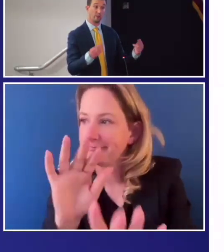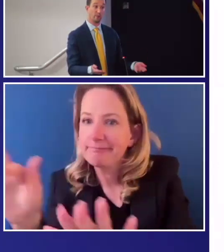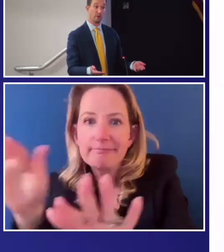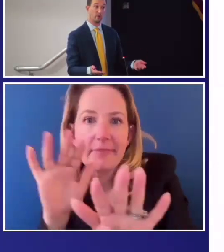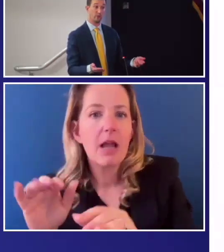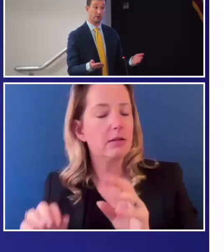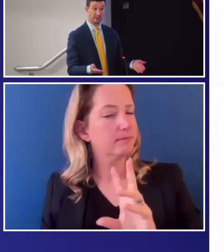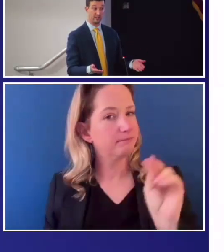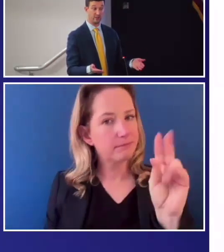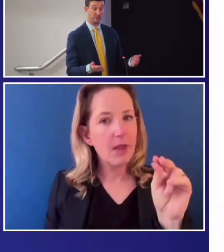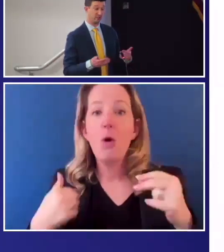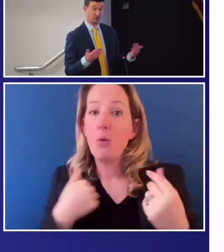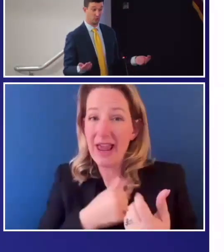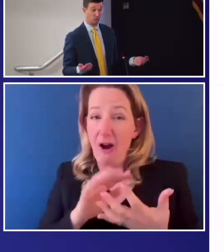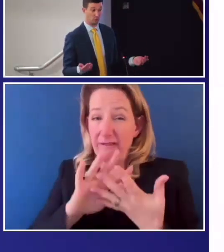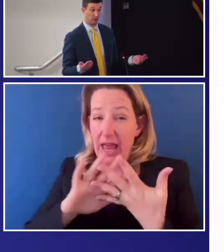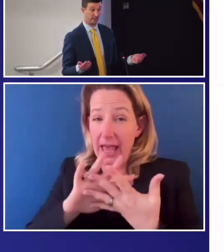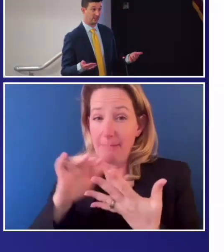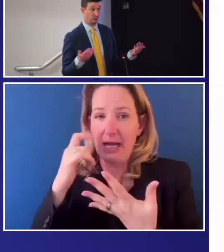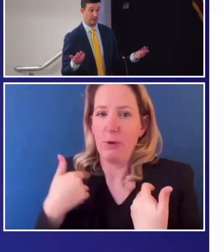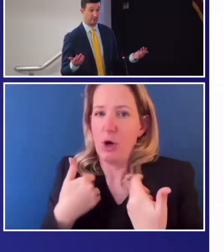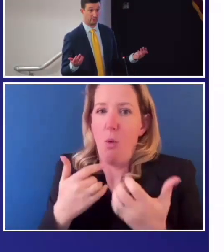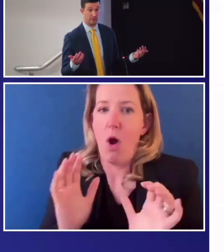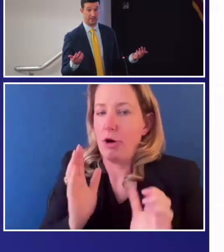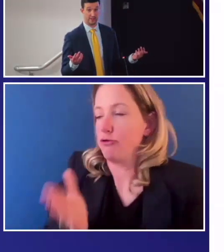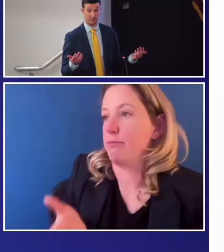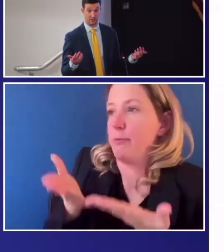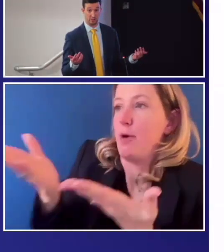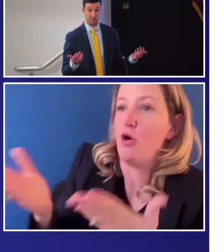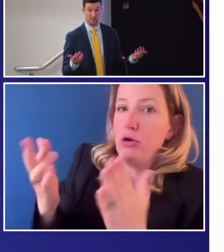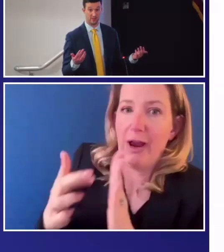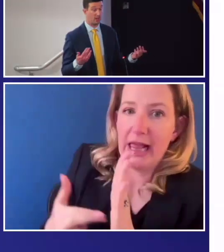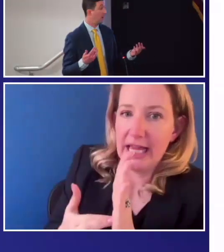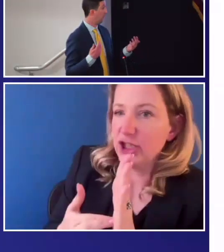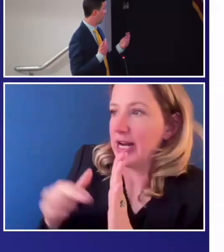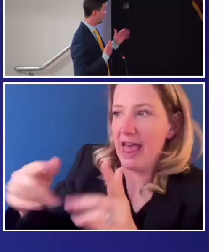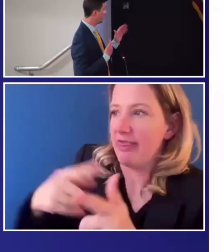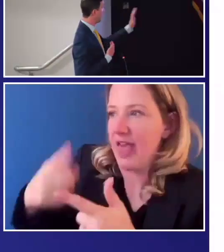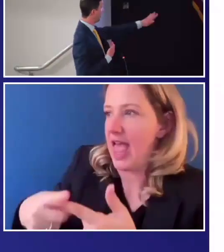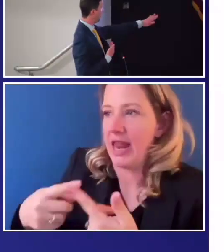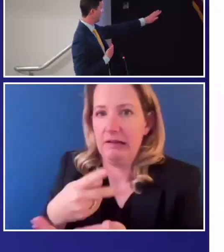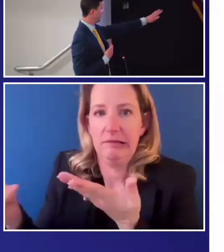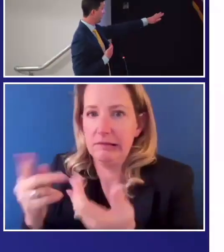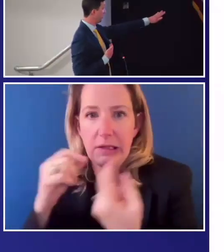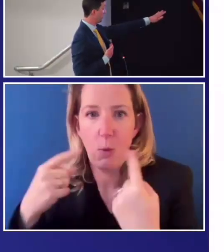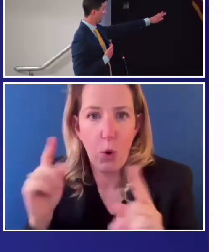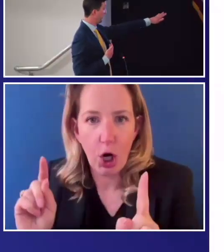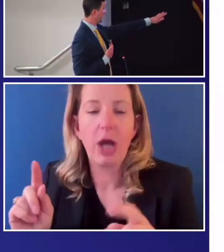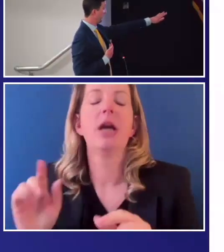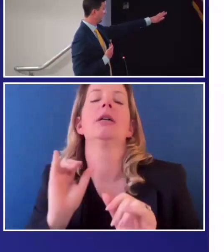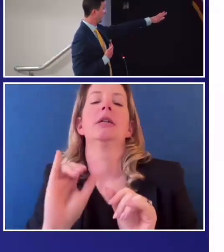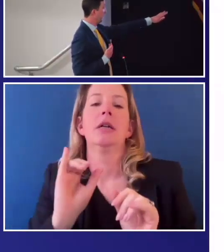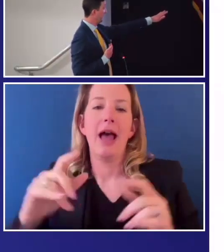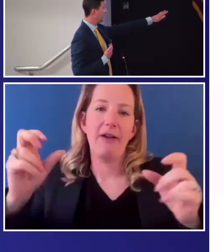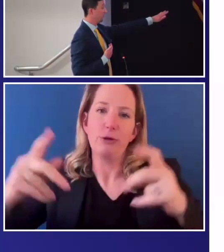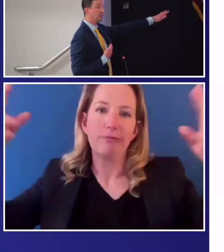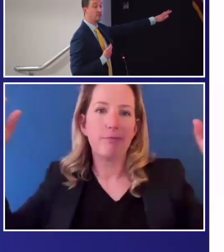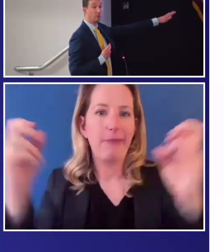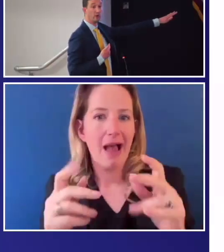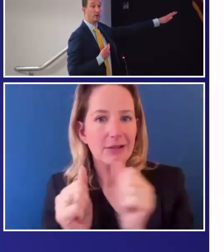we propose regulations that just won't work. And then we'd all have to be back here in a couple of months. But we want you to know that the threshold we're thinking is it would be somewhere